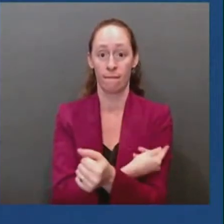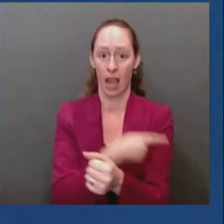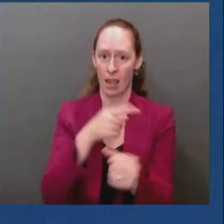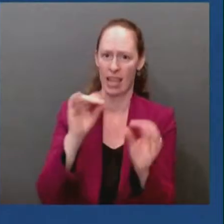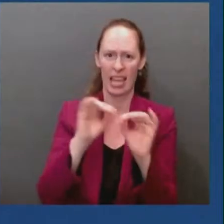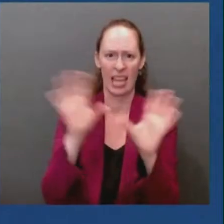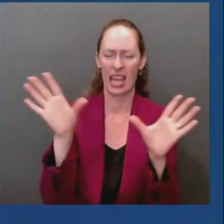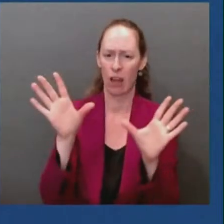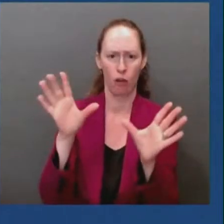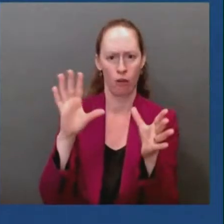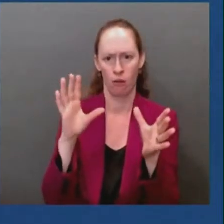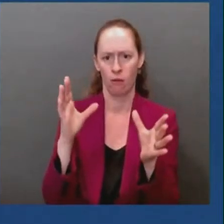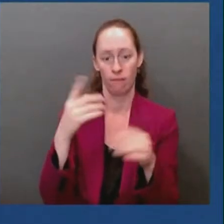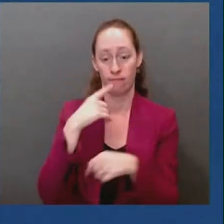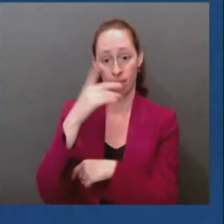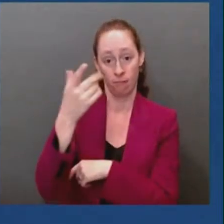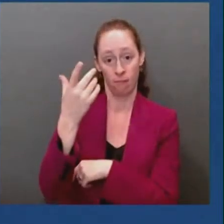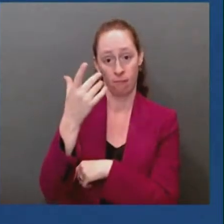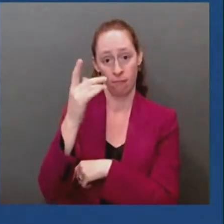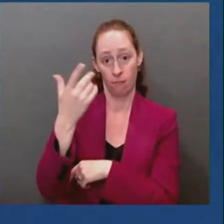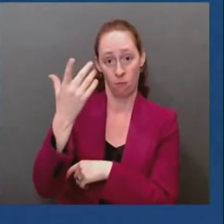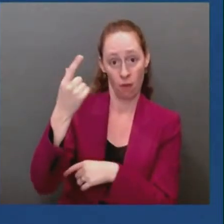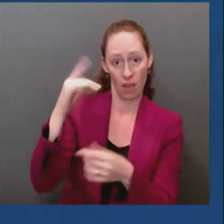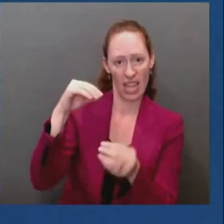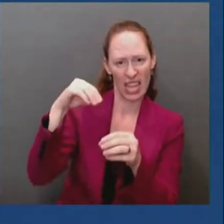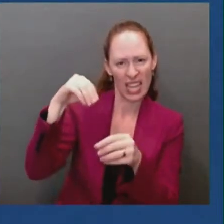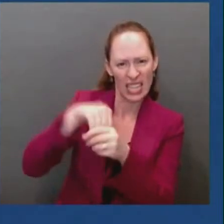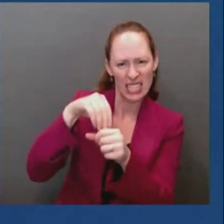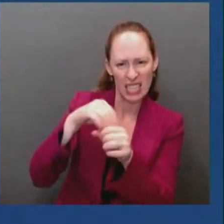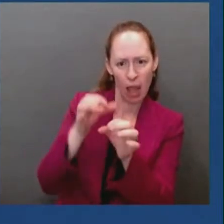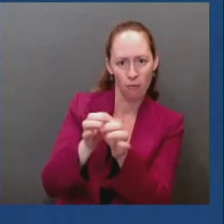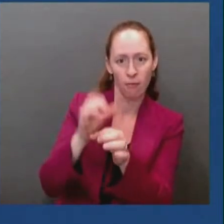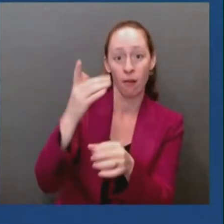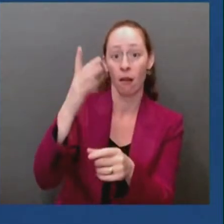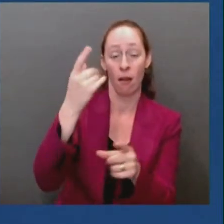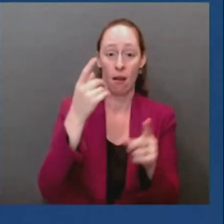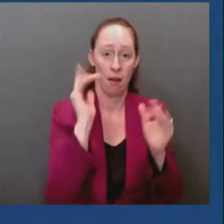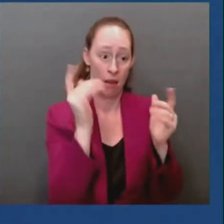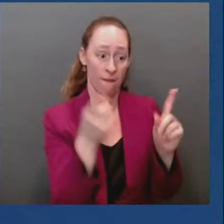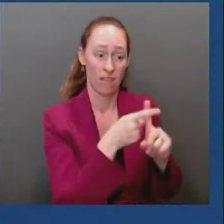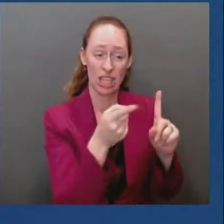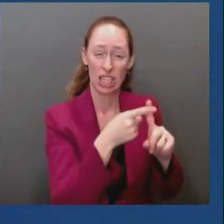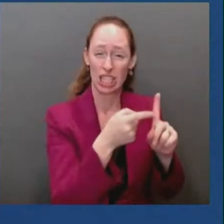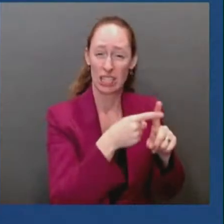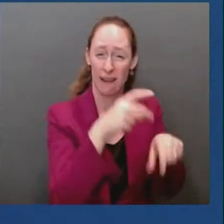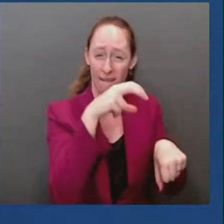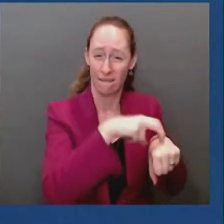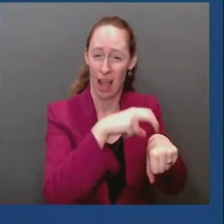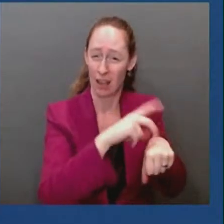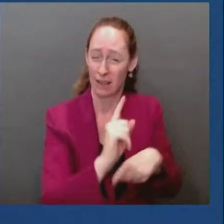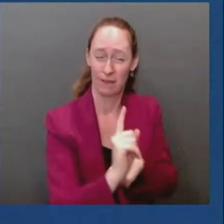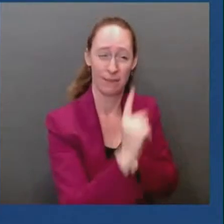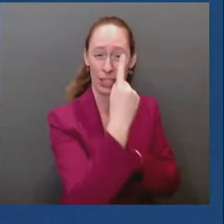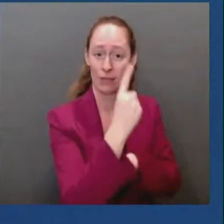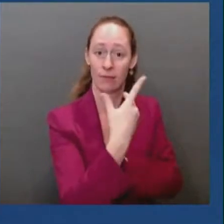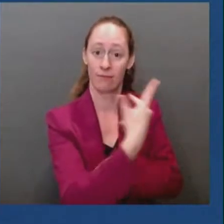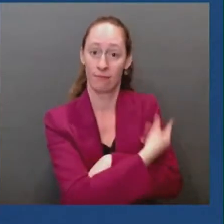ORIGINAL SARS-CoV-2 WHEN VIRUS